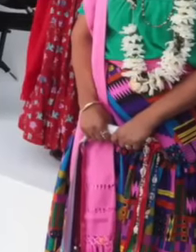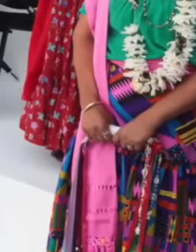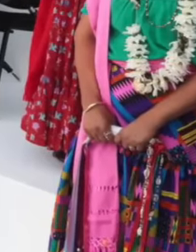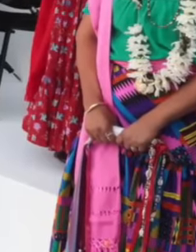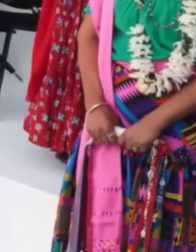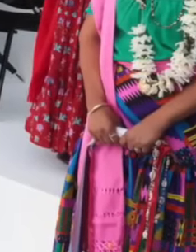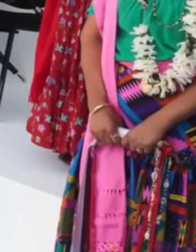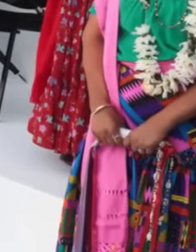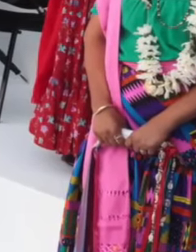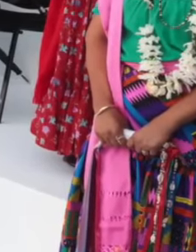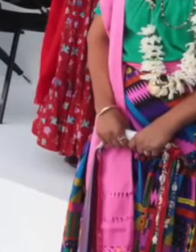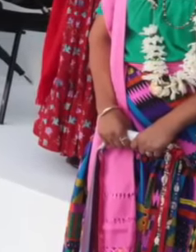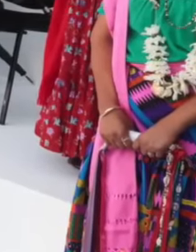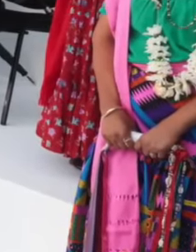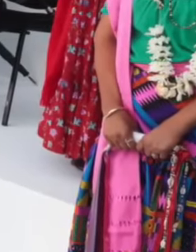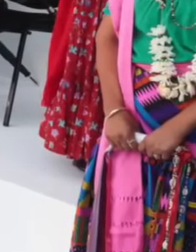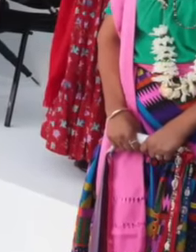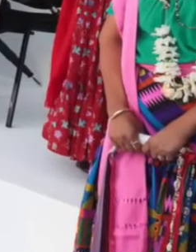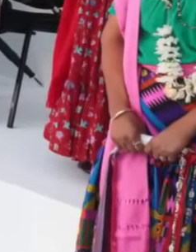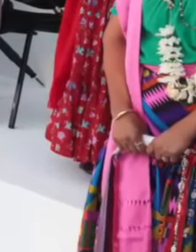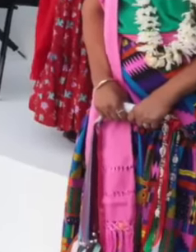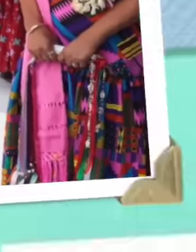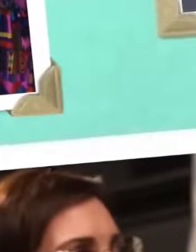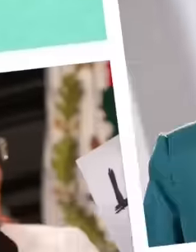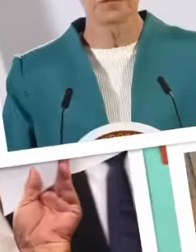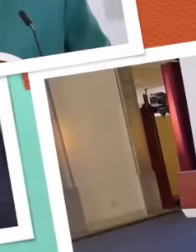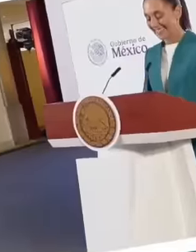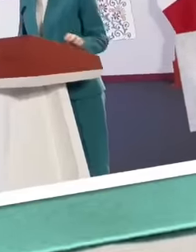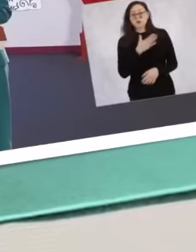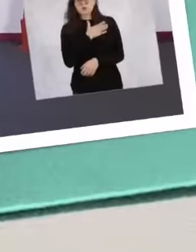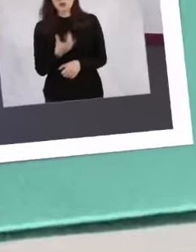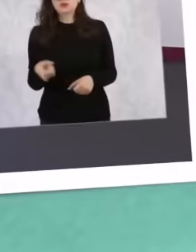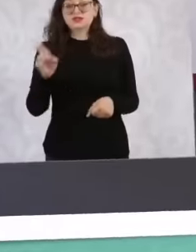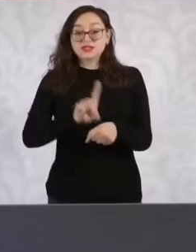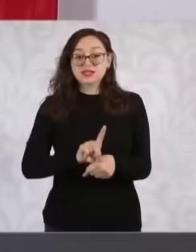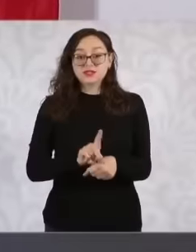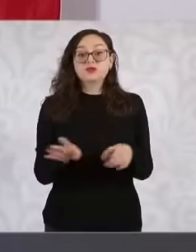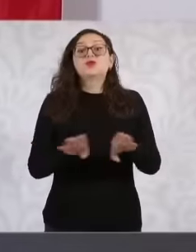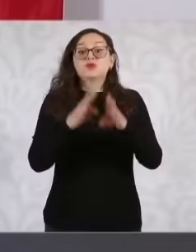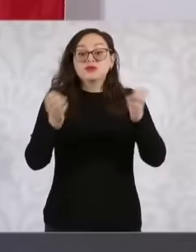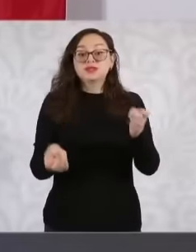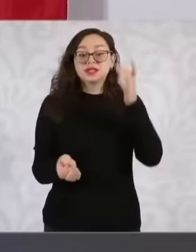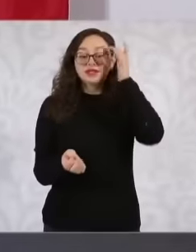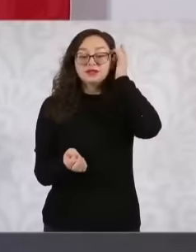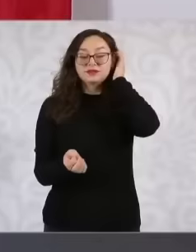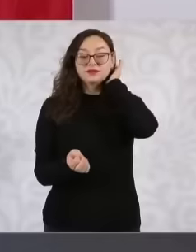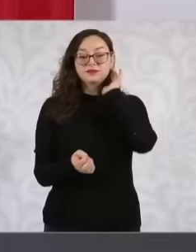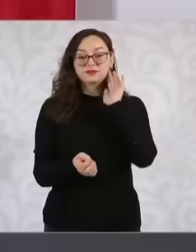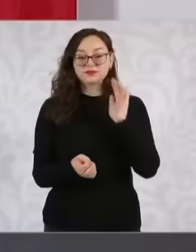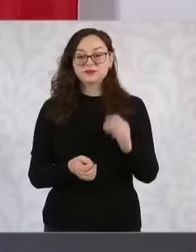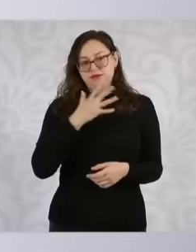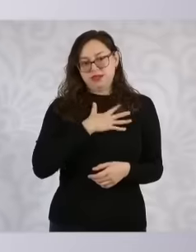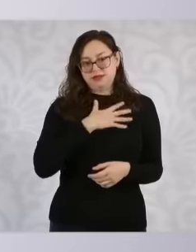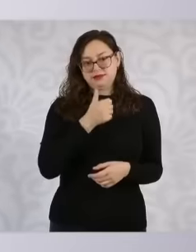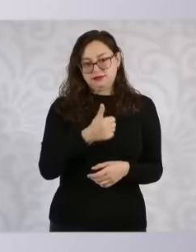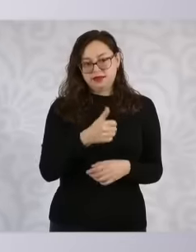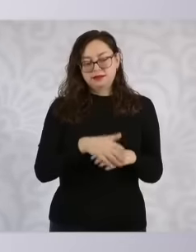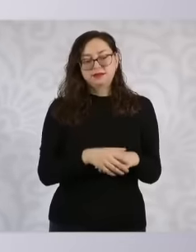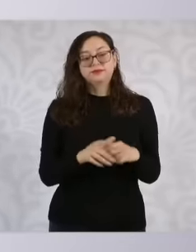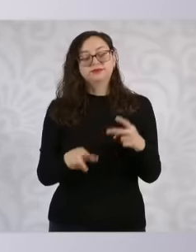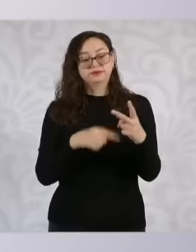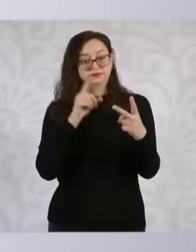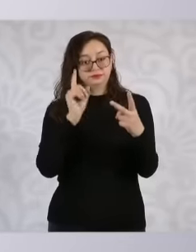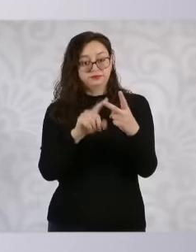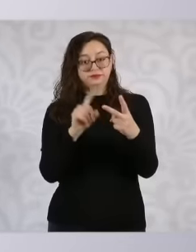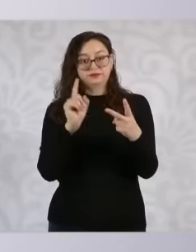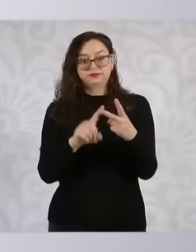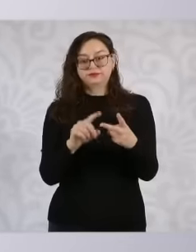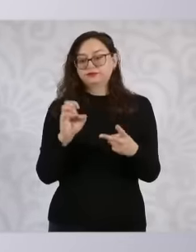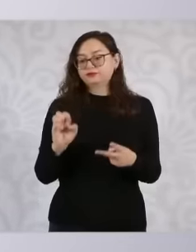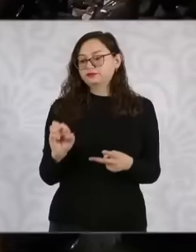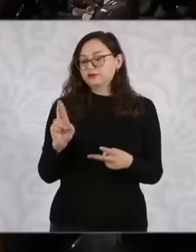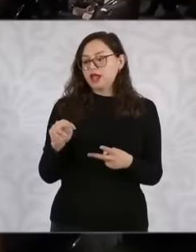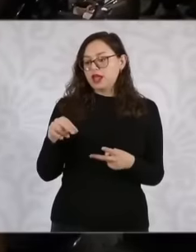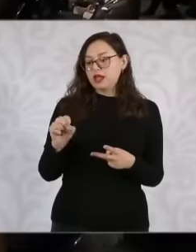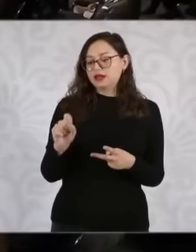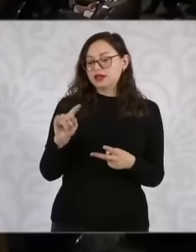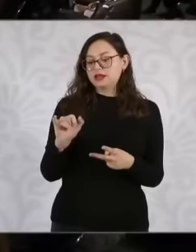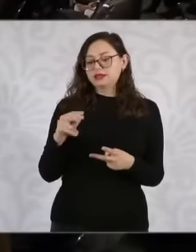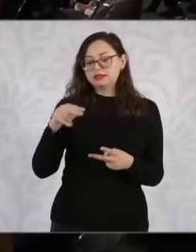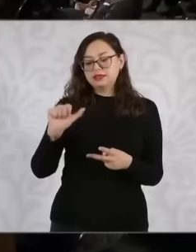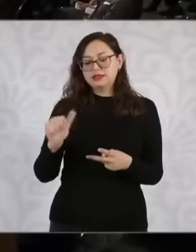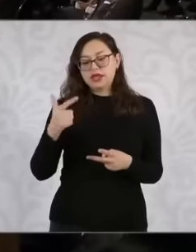power Well today we are going to play Ernestina Godoy is going to present an initiative that we are sending